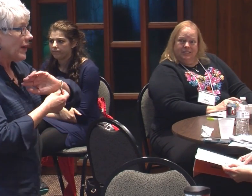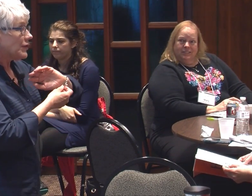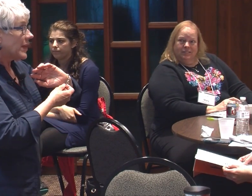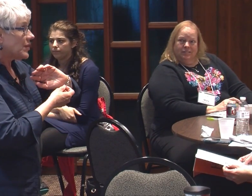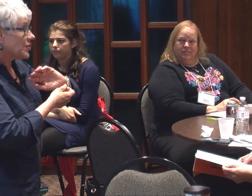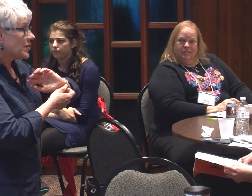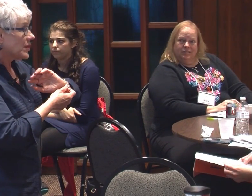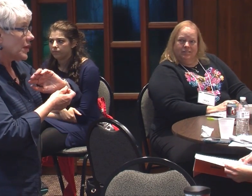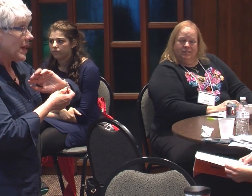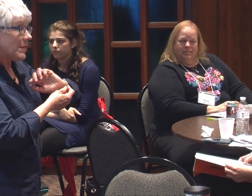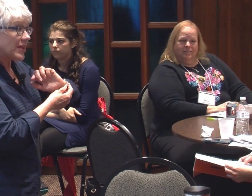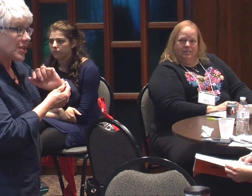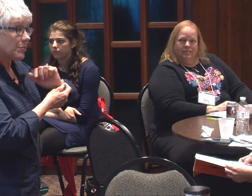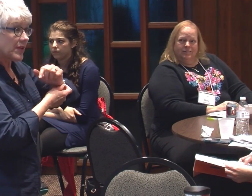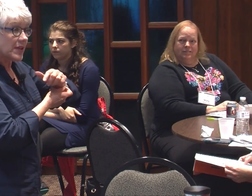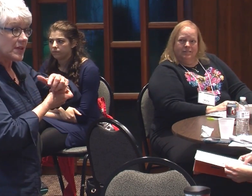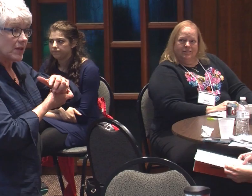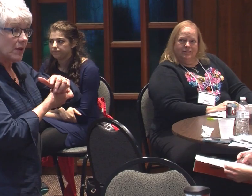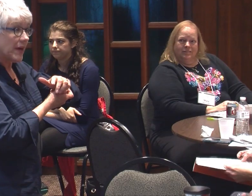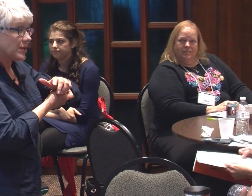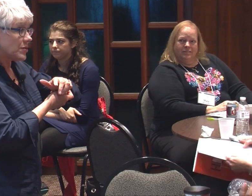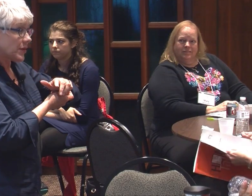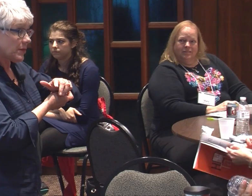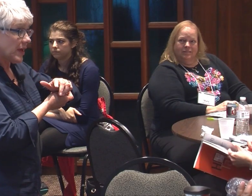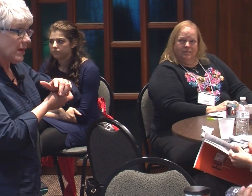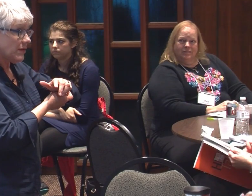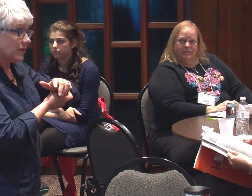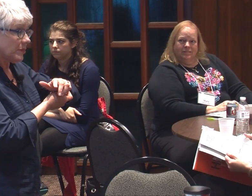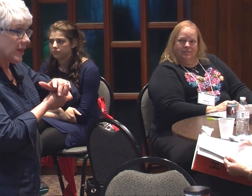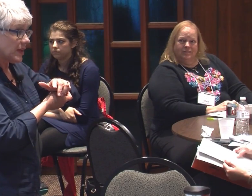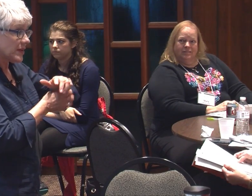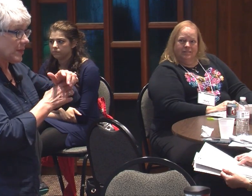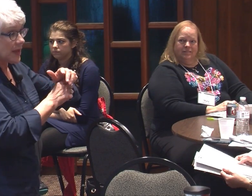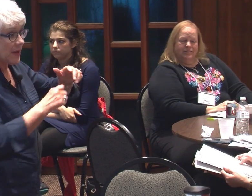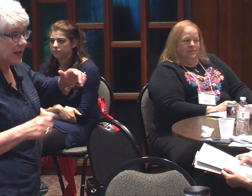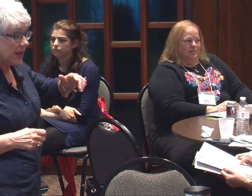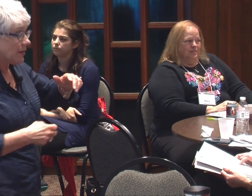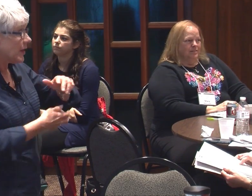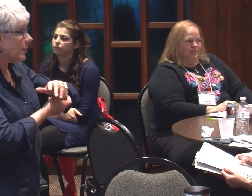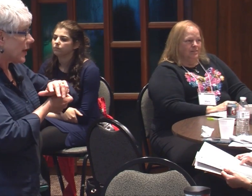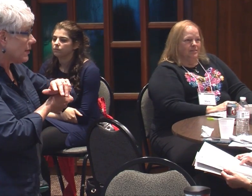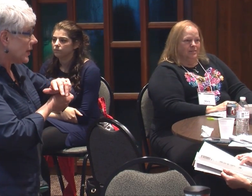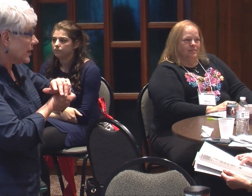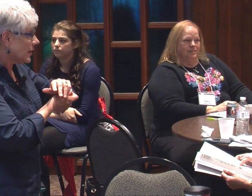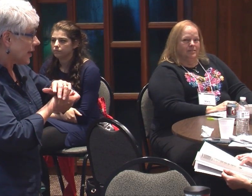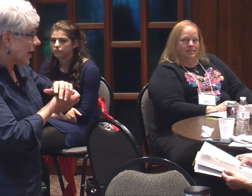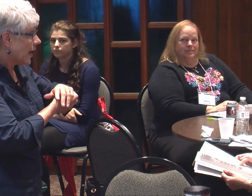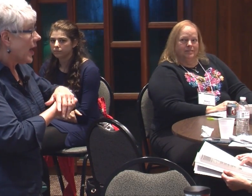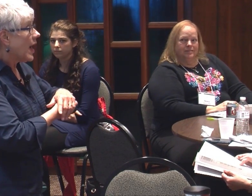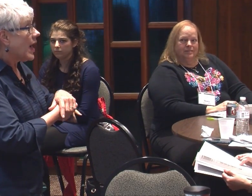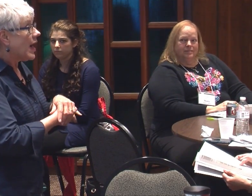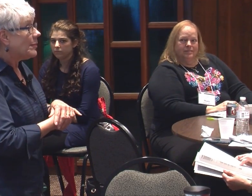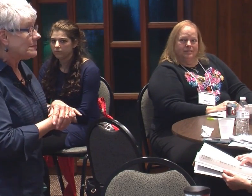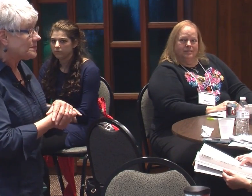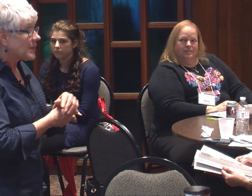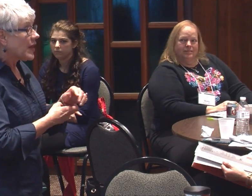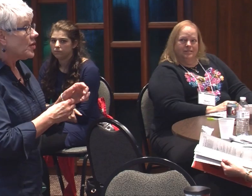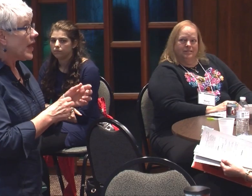You have to make sure you might buy cheap bracelets that you can buy two or three of because somebody might yank one and break one, okay.